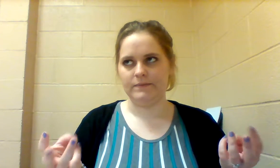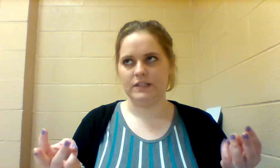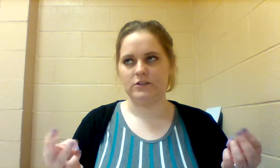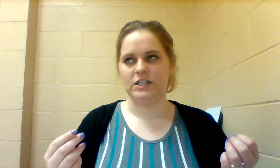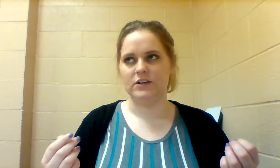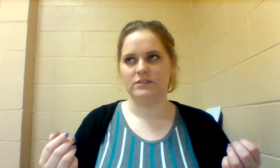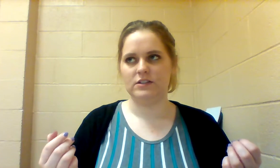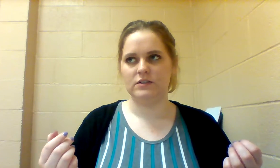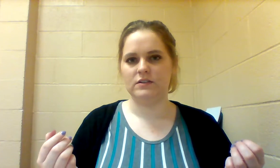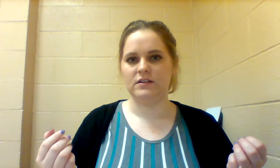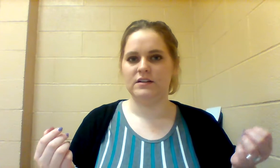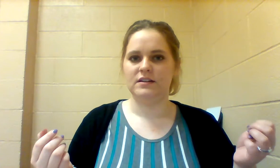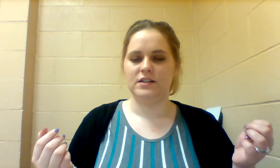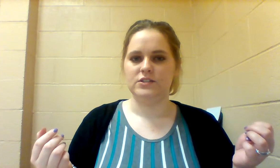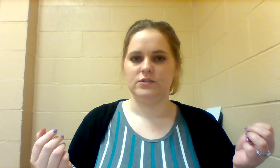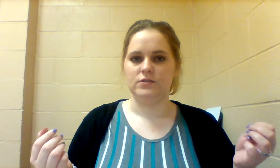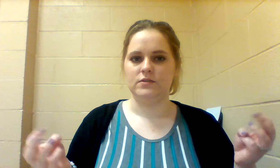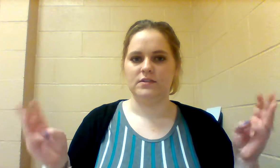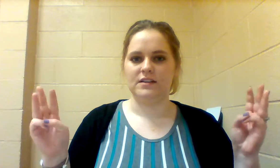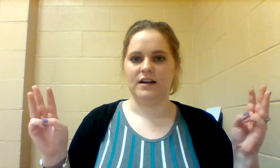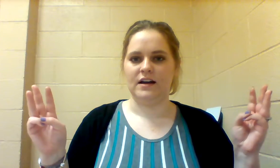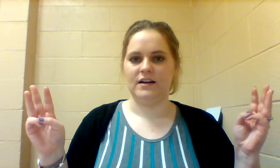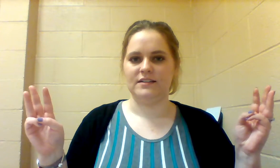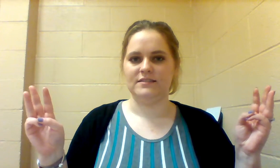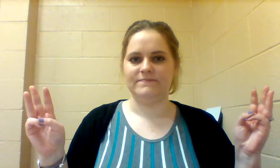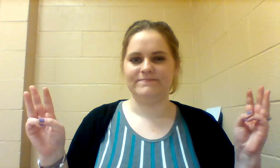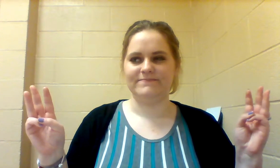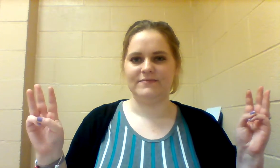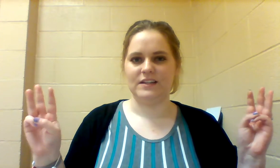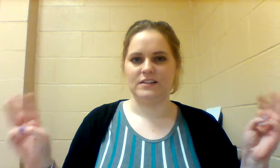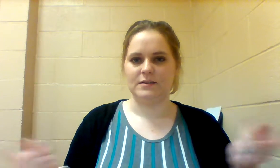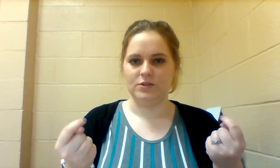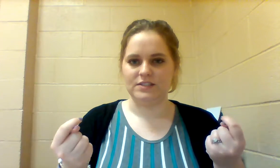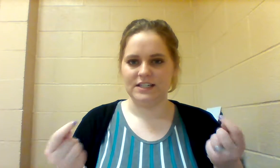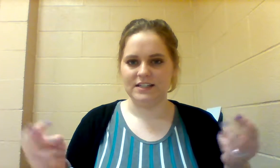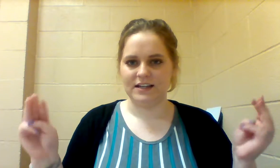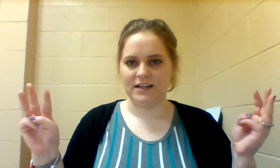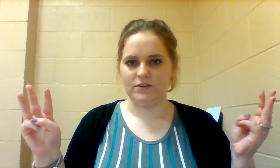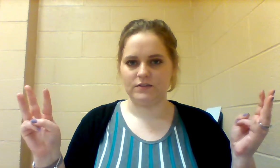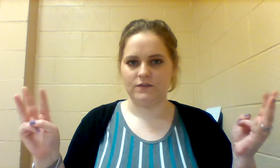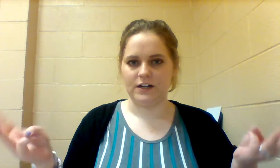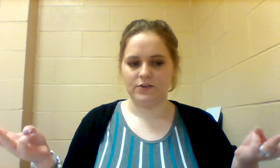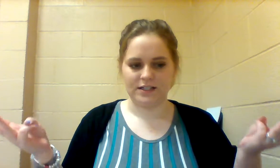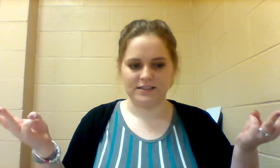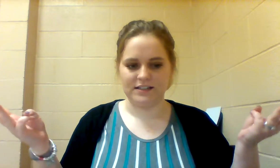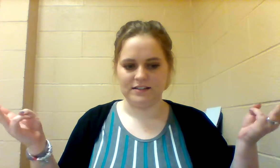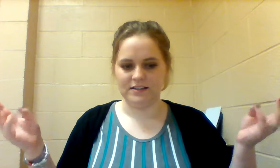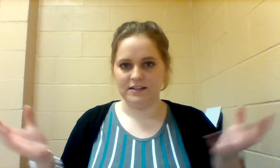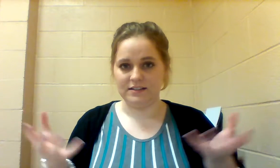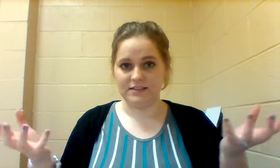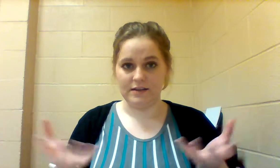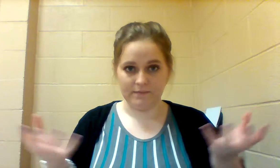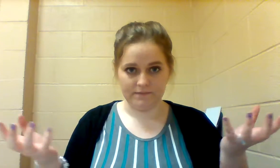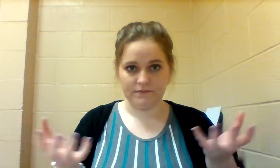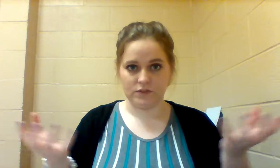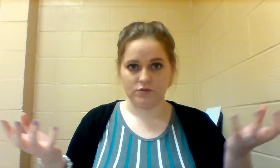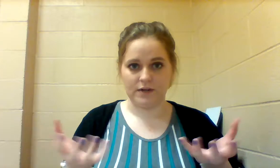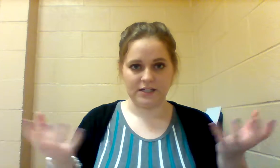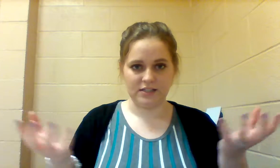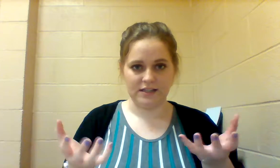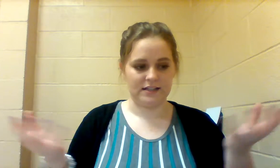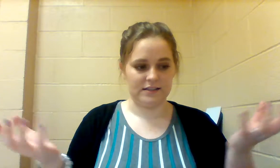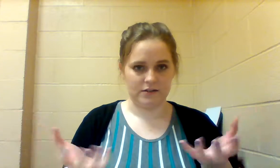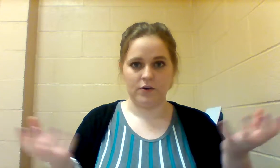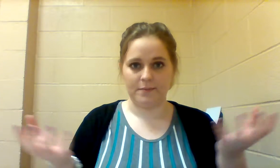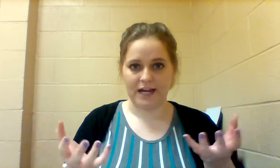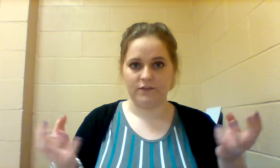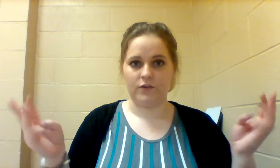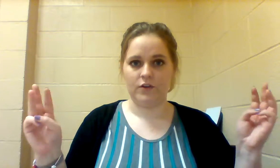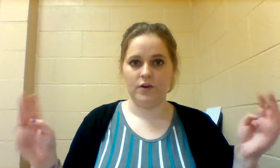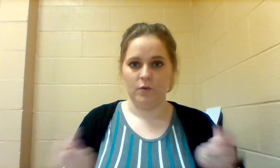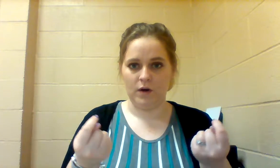you can also do W-T like it goes very quickly same direction like going back and forth WHAT